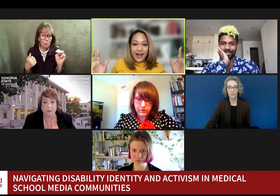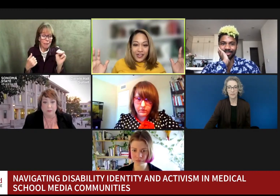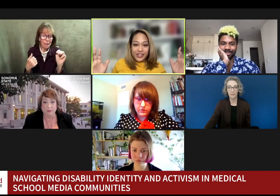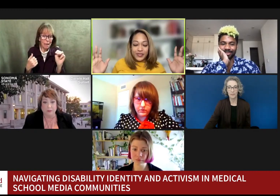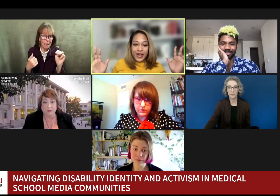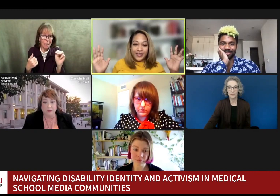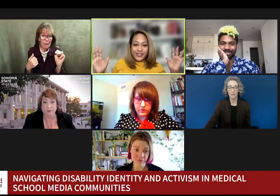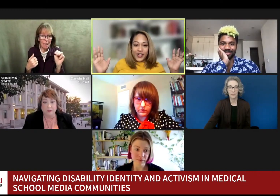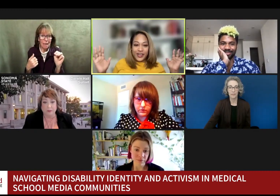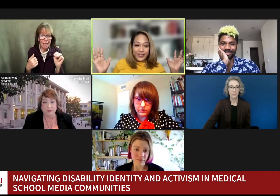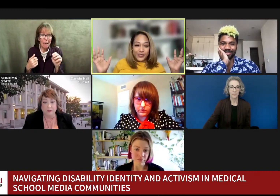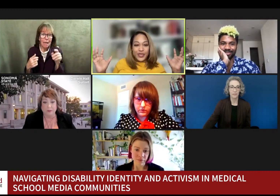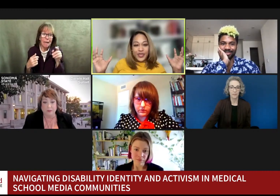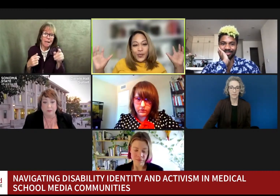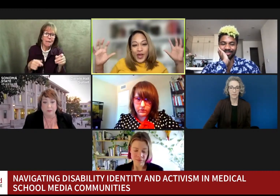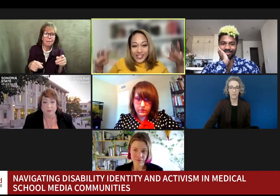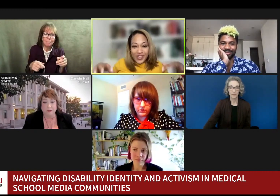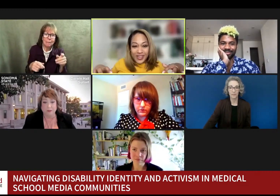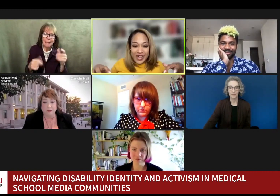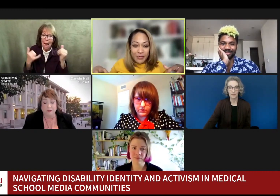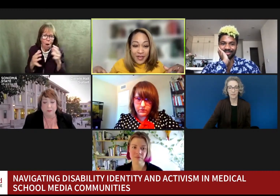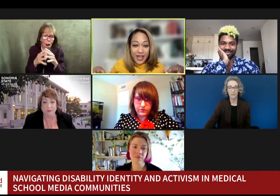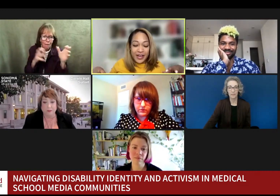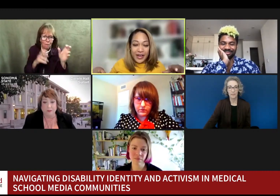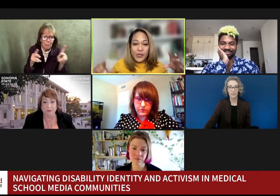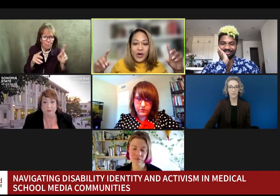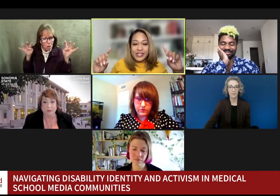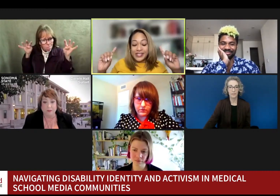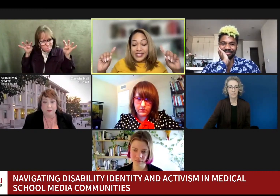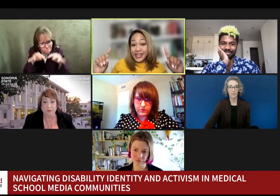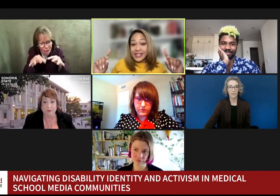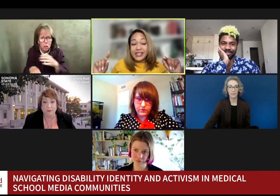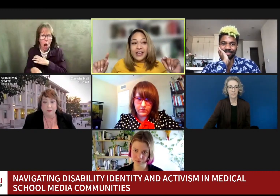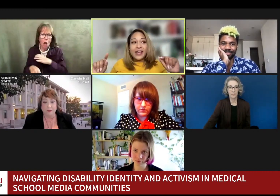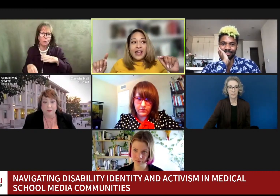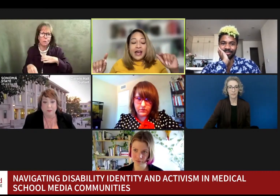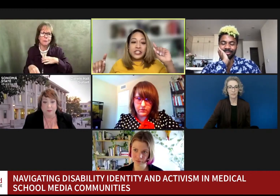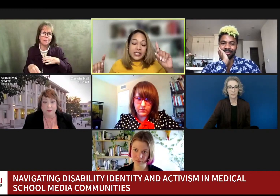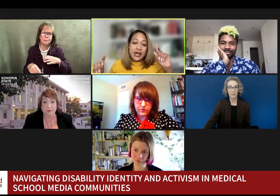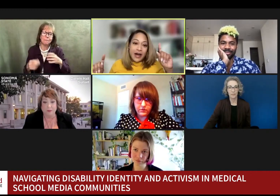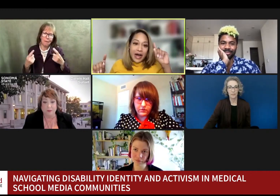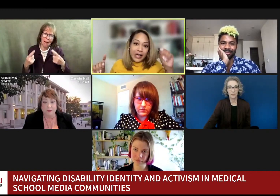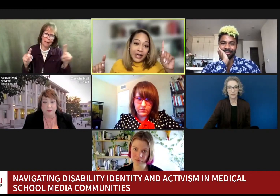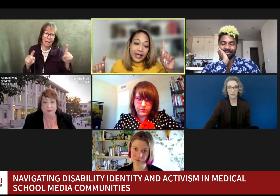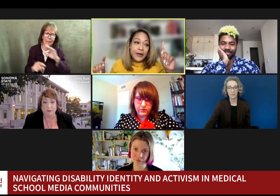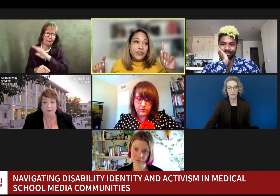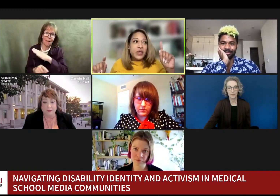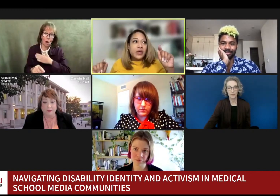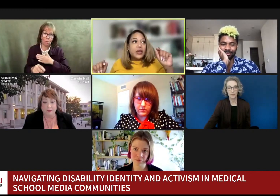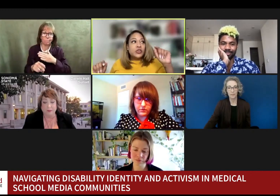Congress is finally starting to put their ways on top of it, and I want to say this as just a highlight.